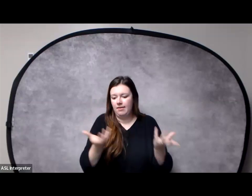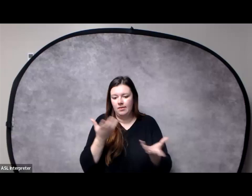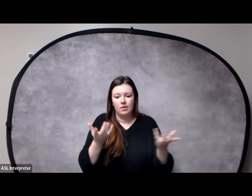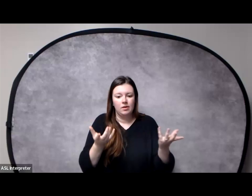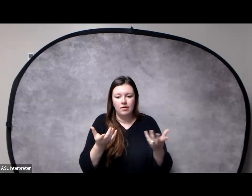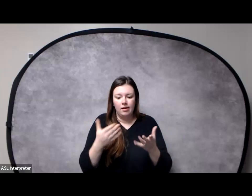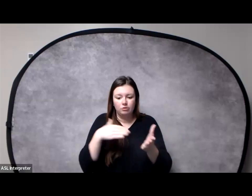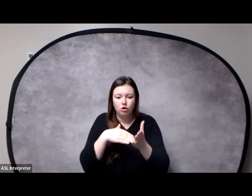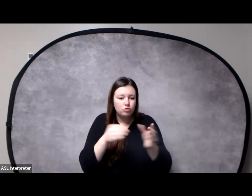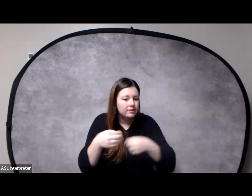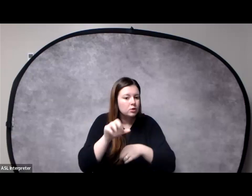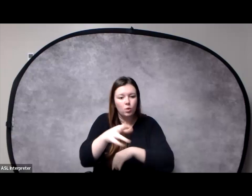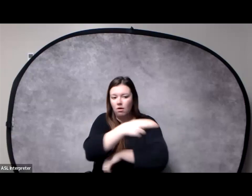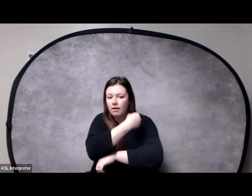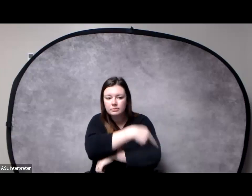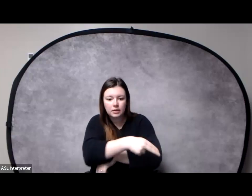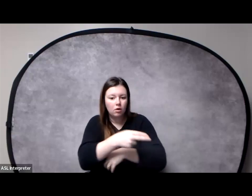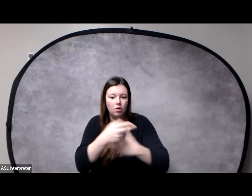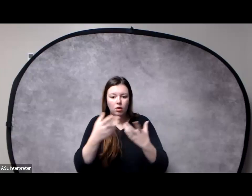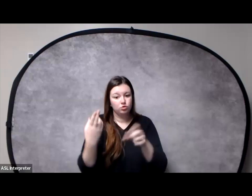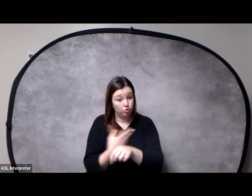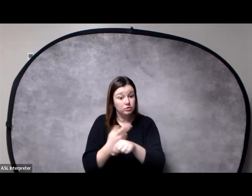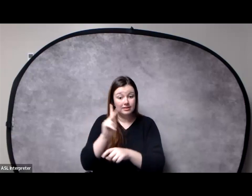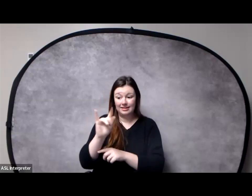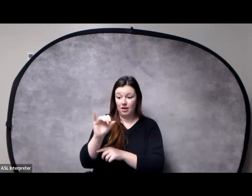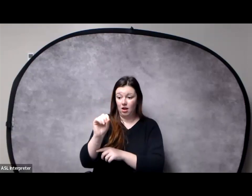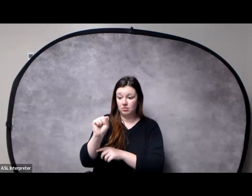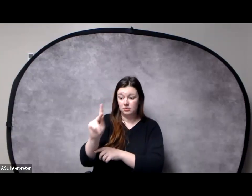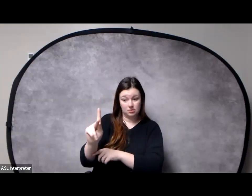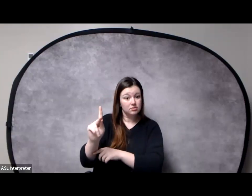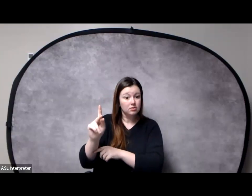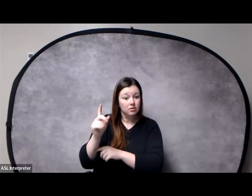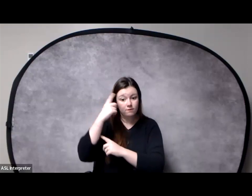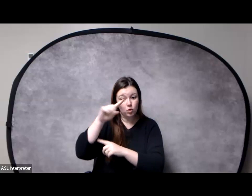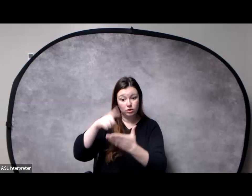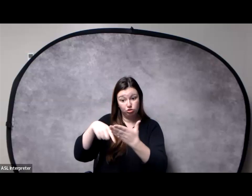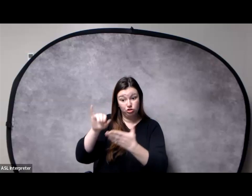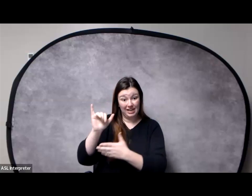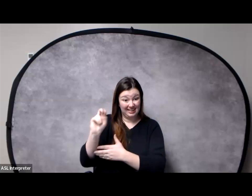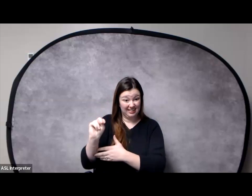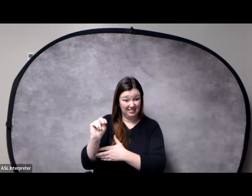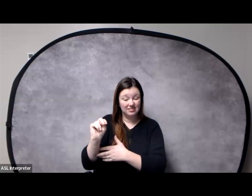for persons checking in for an appointment to just provide general information or to